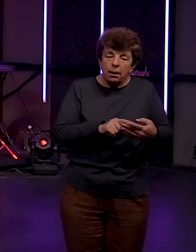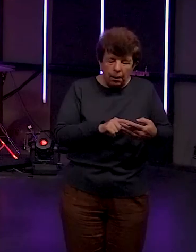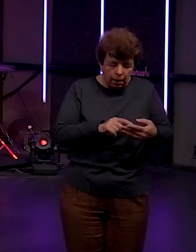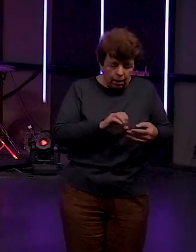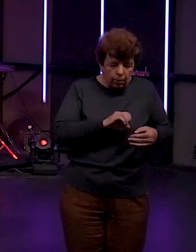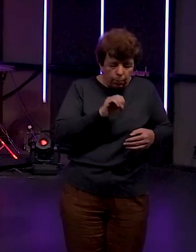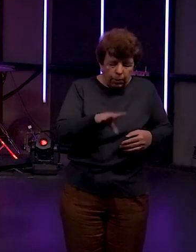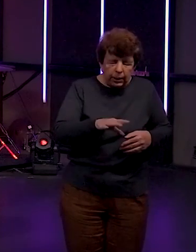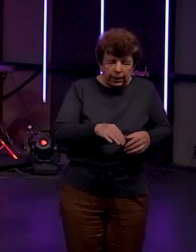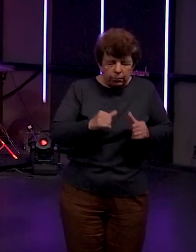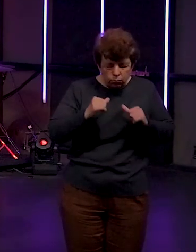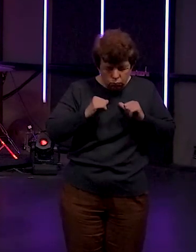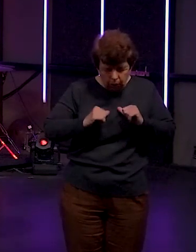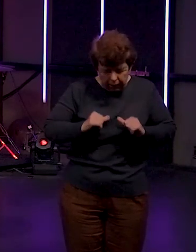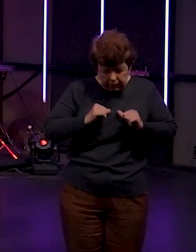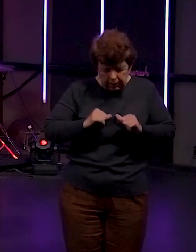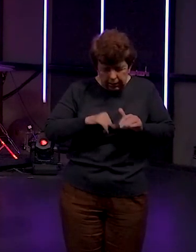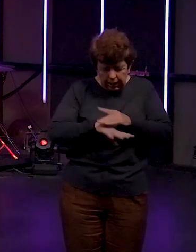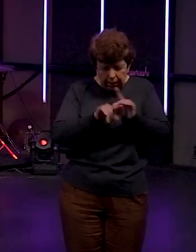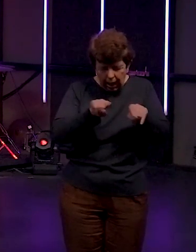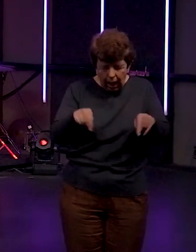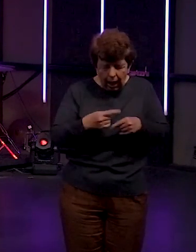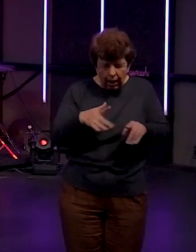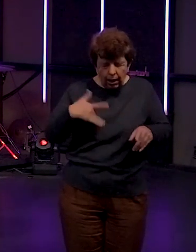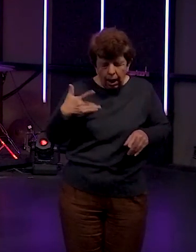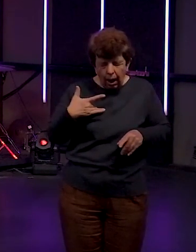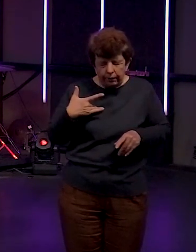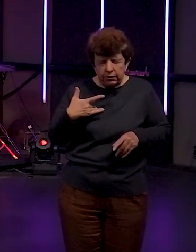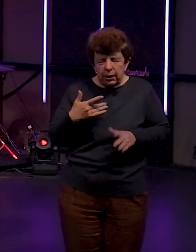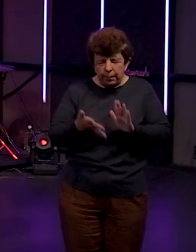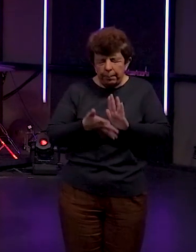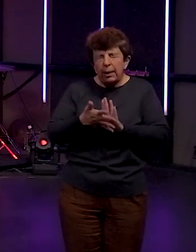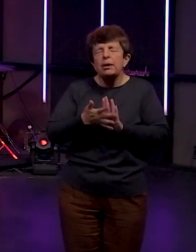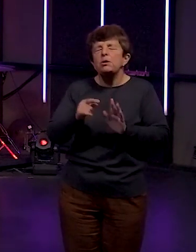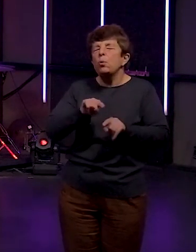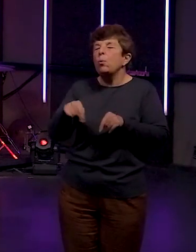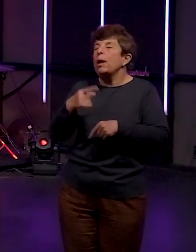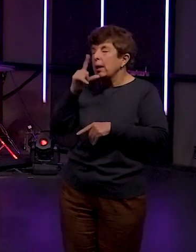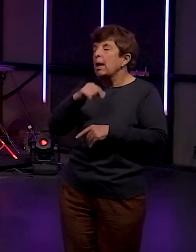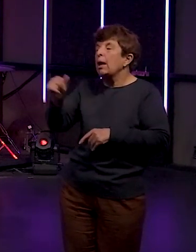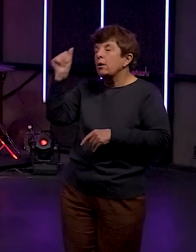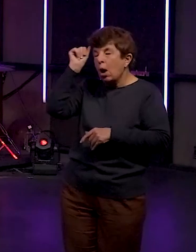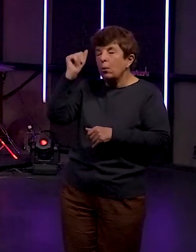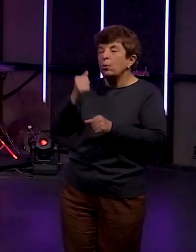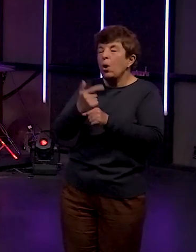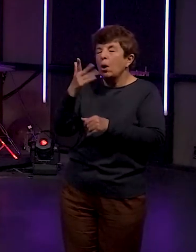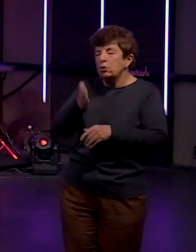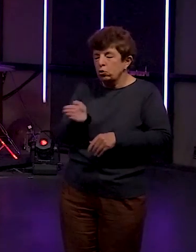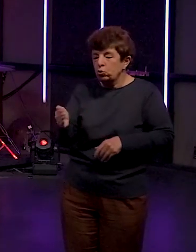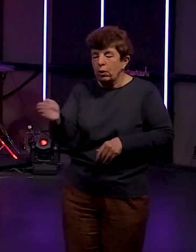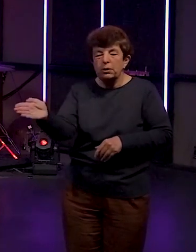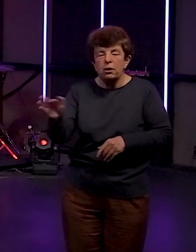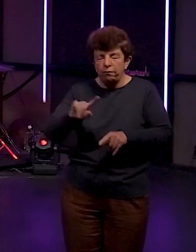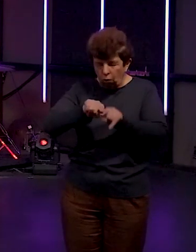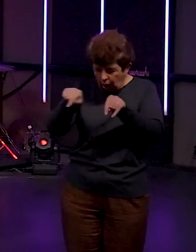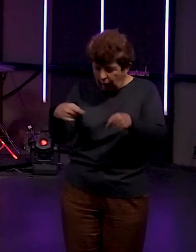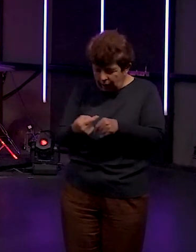it into practice in our lives, so that we might know God's direction for us for